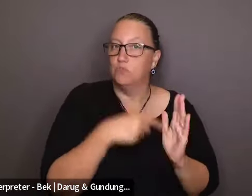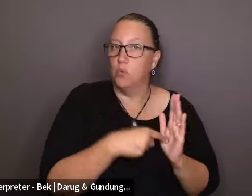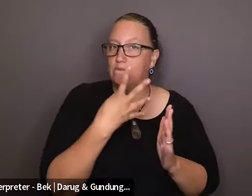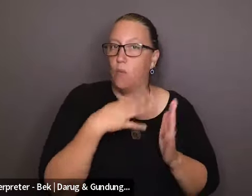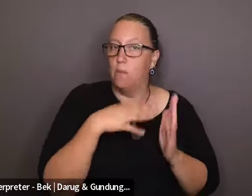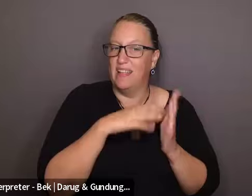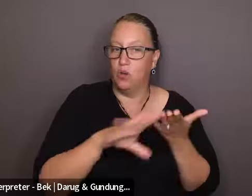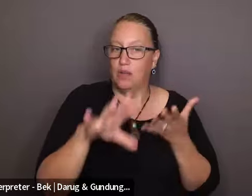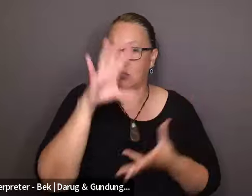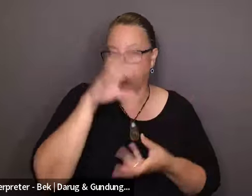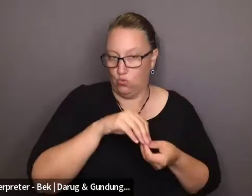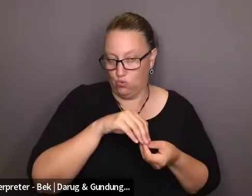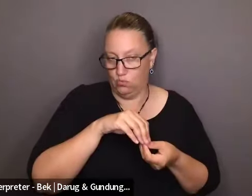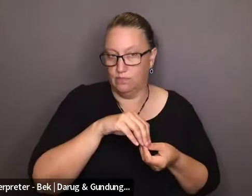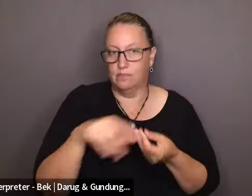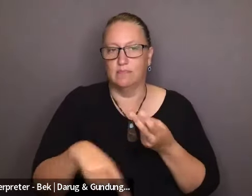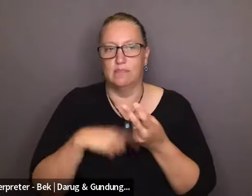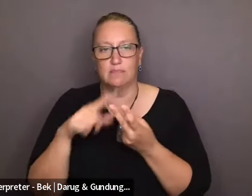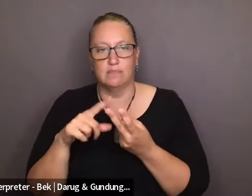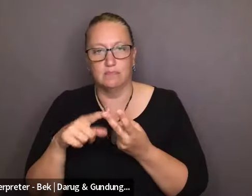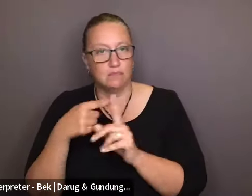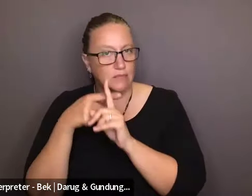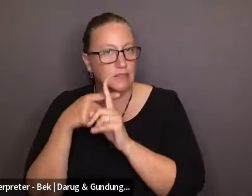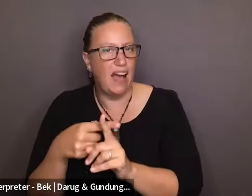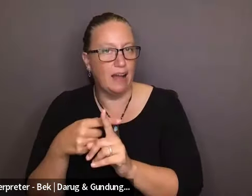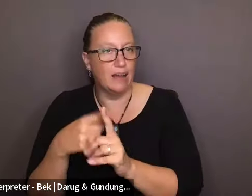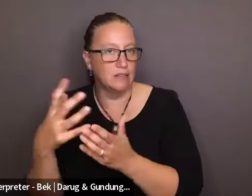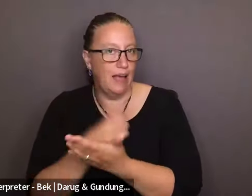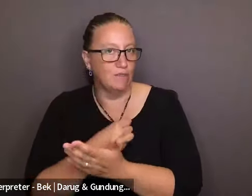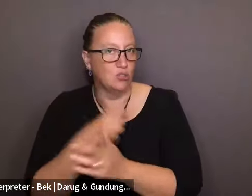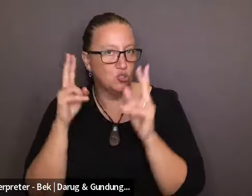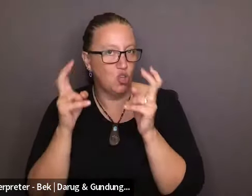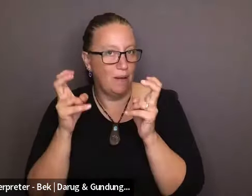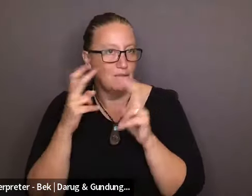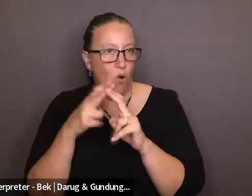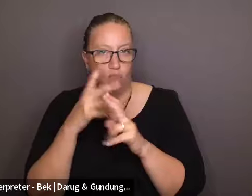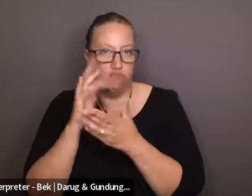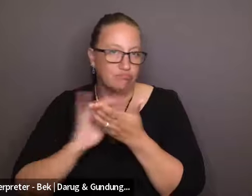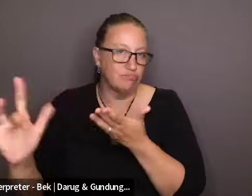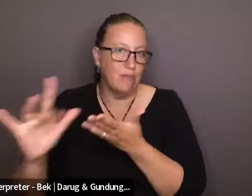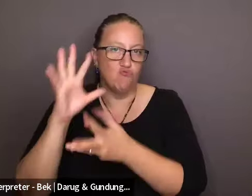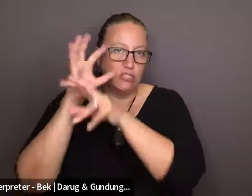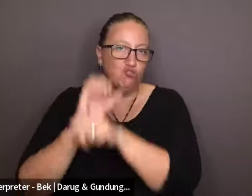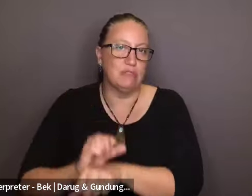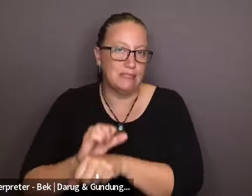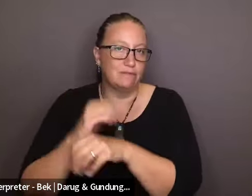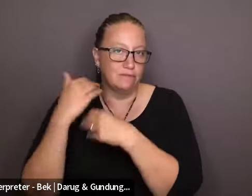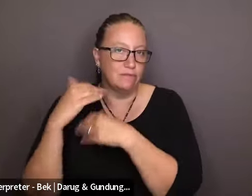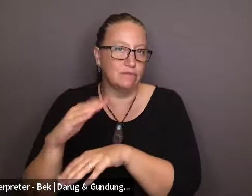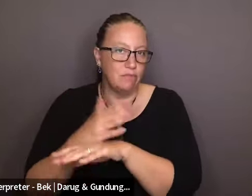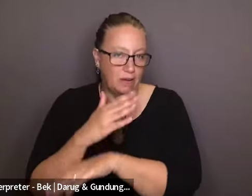300,000 per team for a 12 month funding program for the open safety topic there's $2.4 million available, and